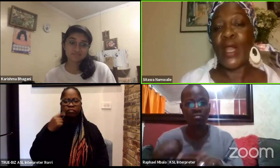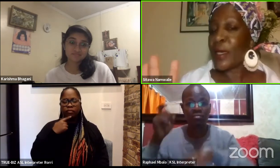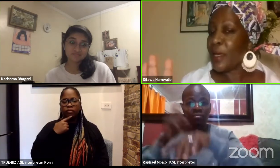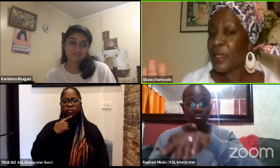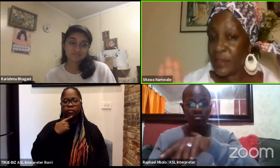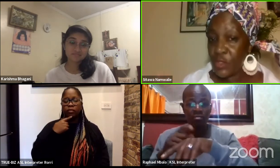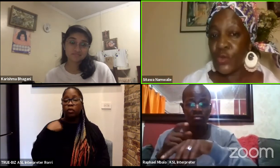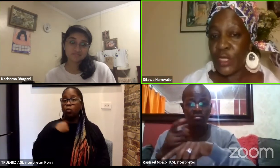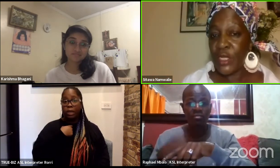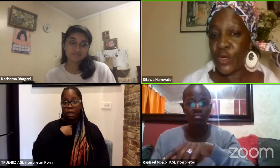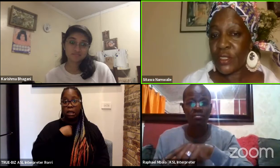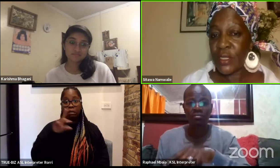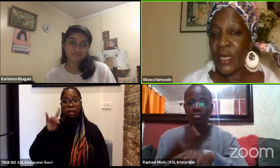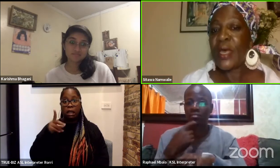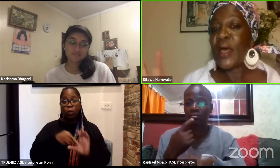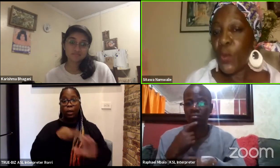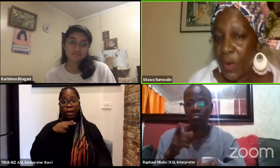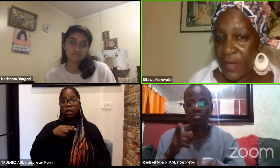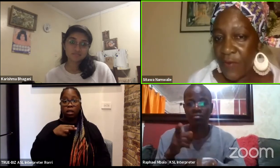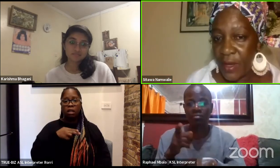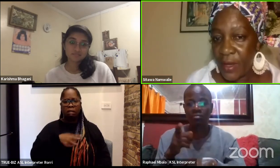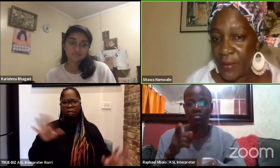we were like, "This is too dangerous, we're leaving."